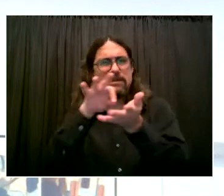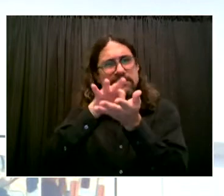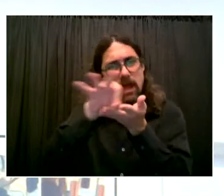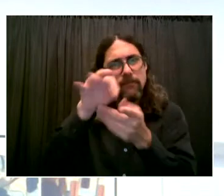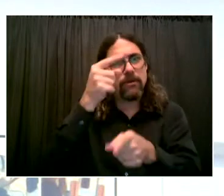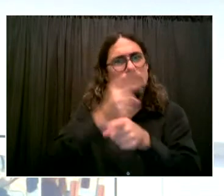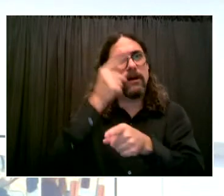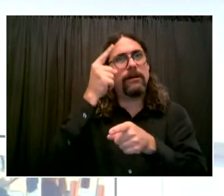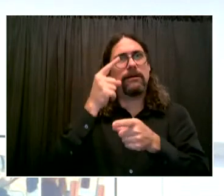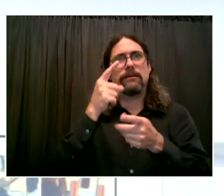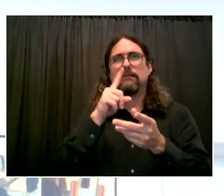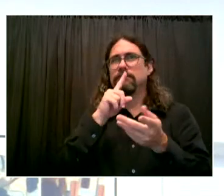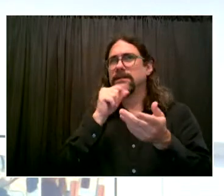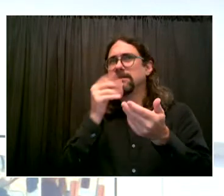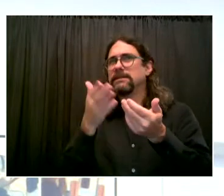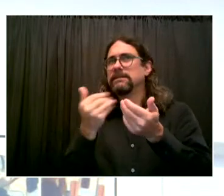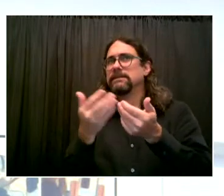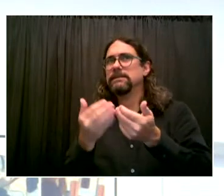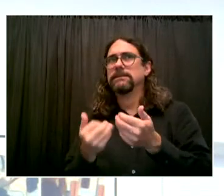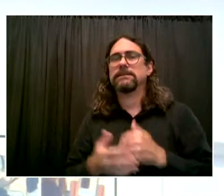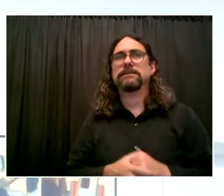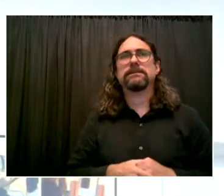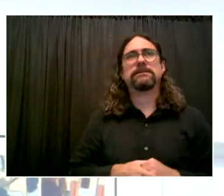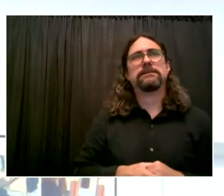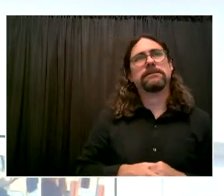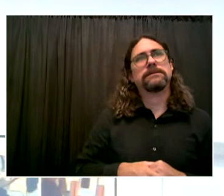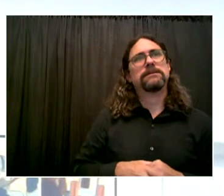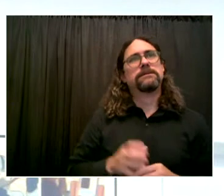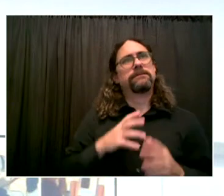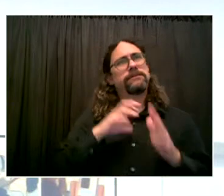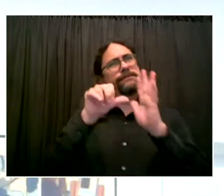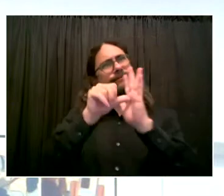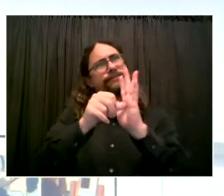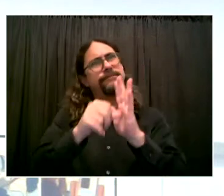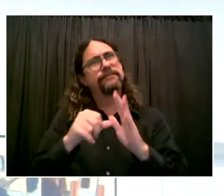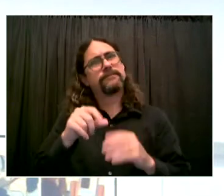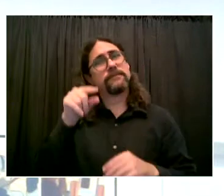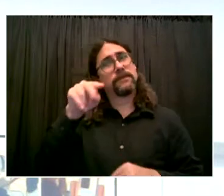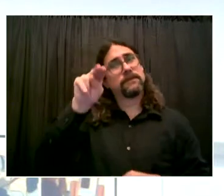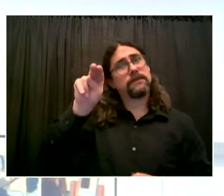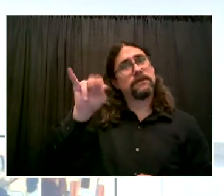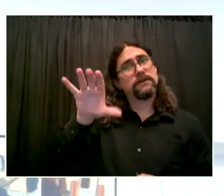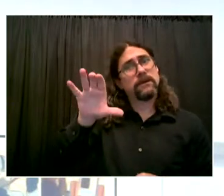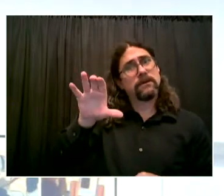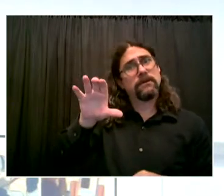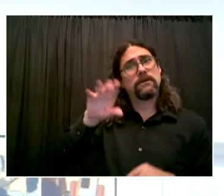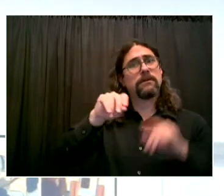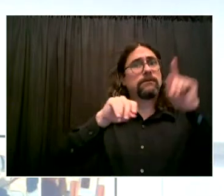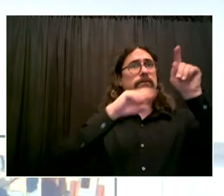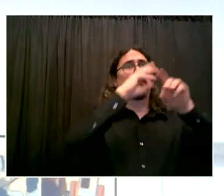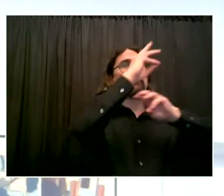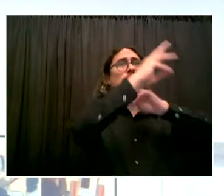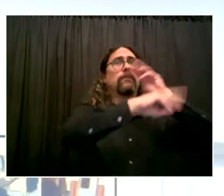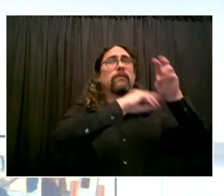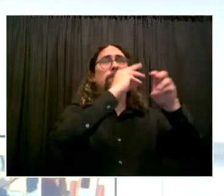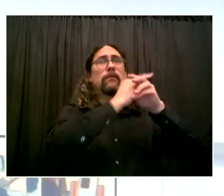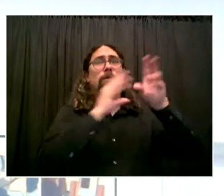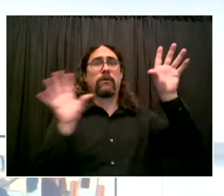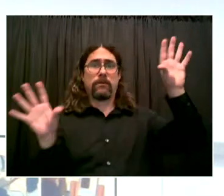DISTINGUISH FROM THOSE THINGS. I WILL EMPHASIZE WHAT WOWE KN THUS FAR FROM NEW YORK CITY AND AROUND THE WORLD, REINFECTION